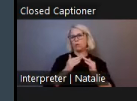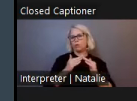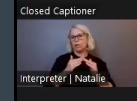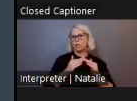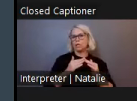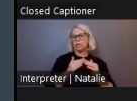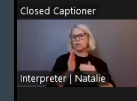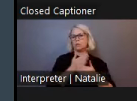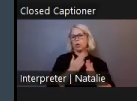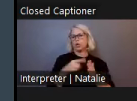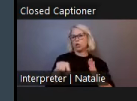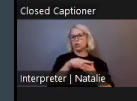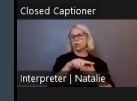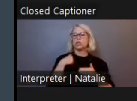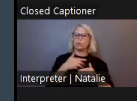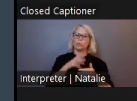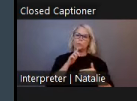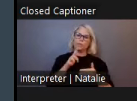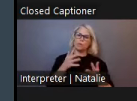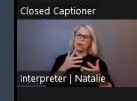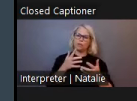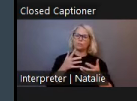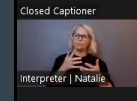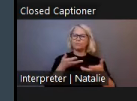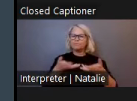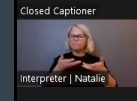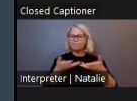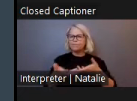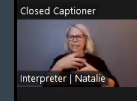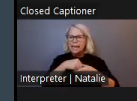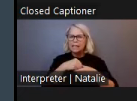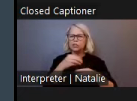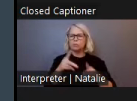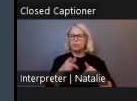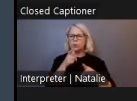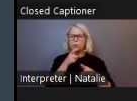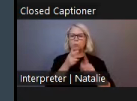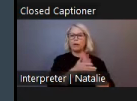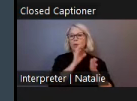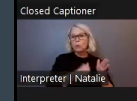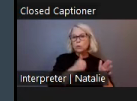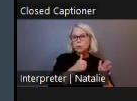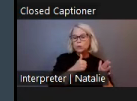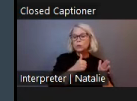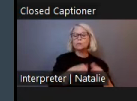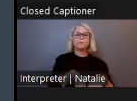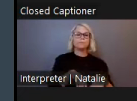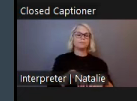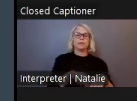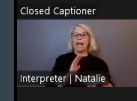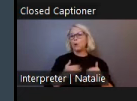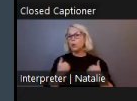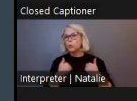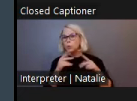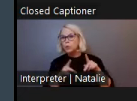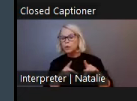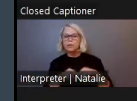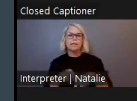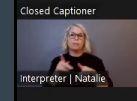We really want to engage folks that are aging, our youth, people that identify as having